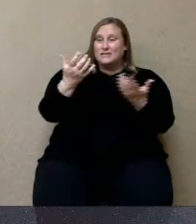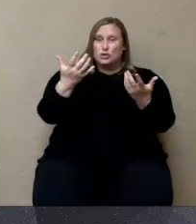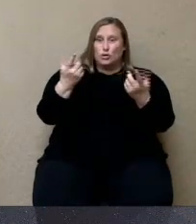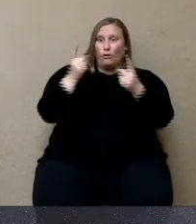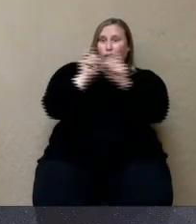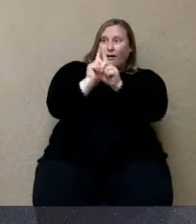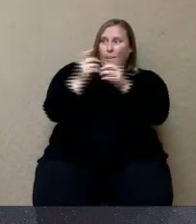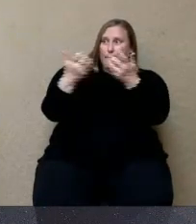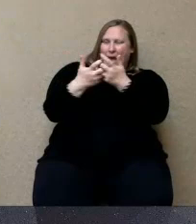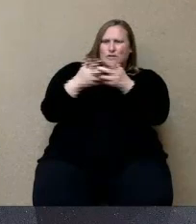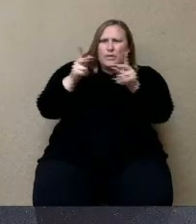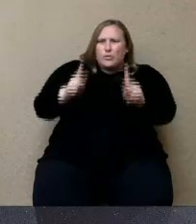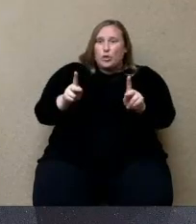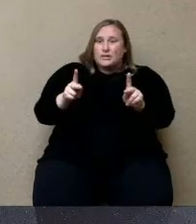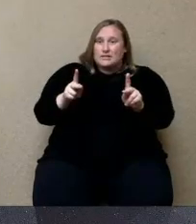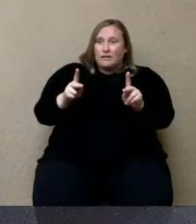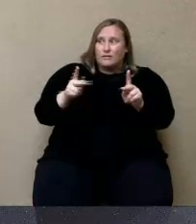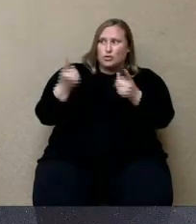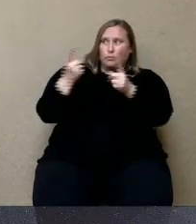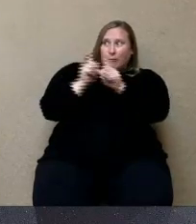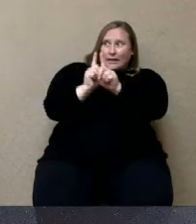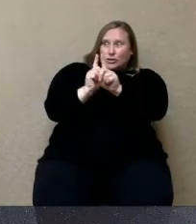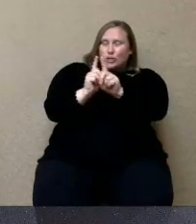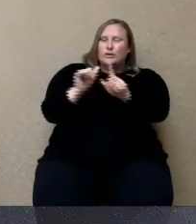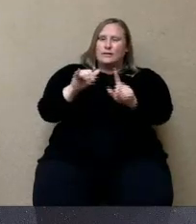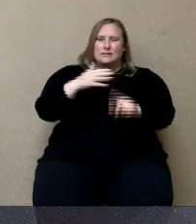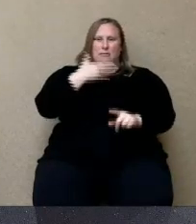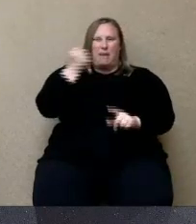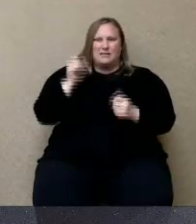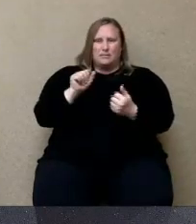strategy, too, and I would imagine that Mike and his AAC